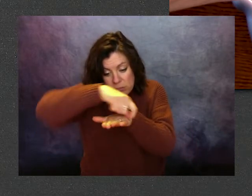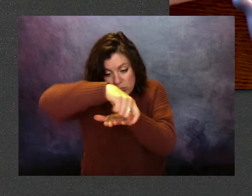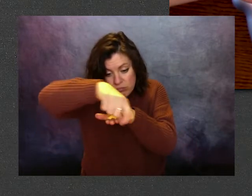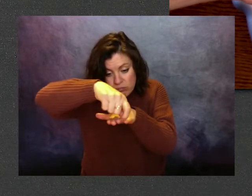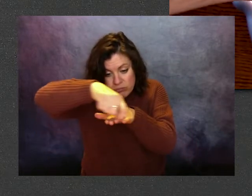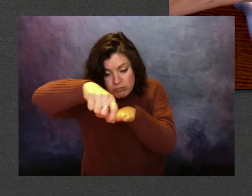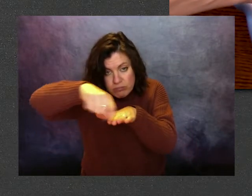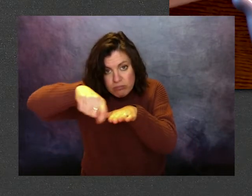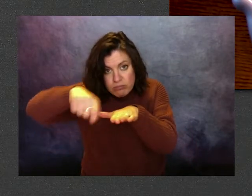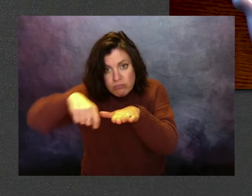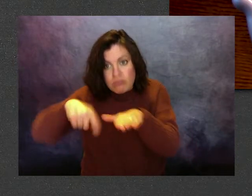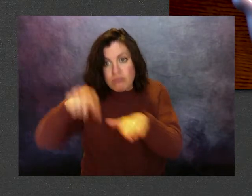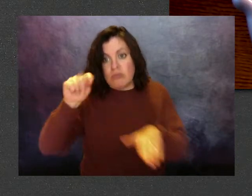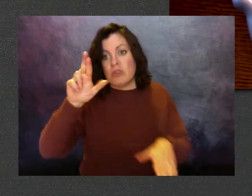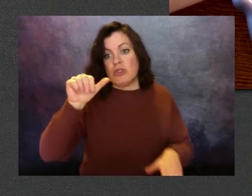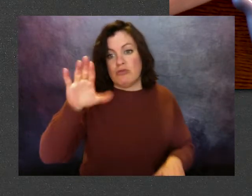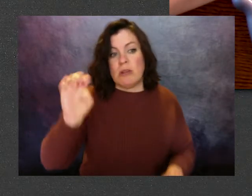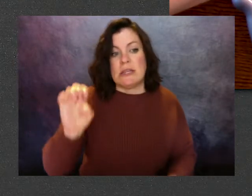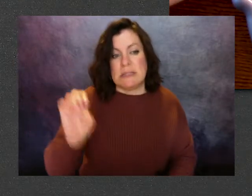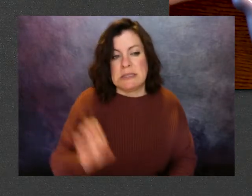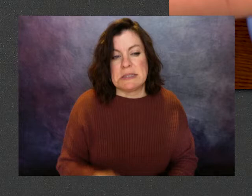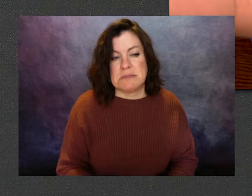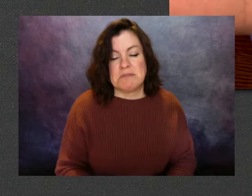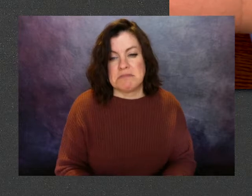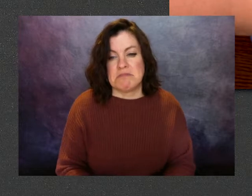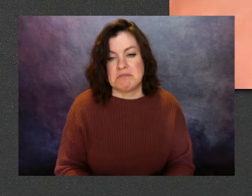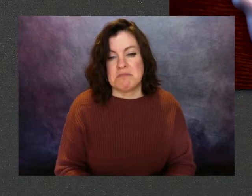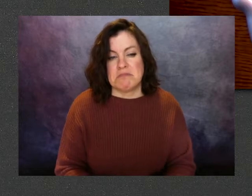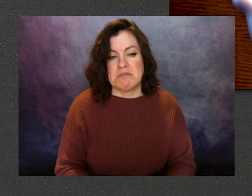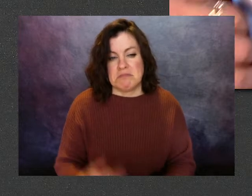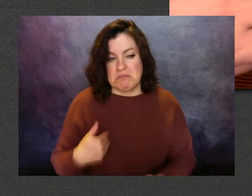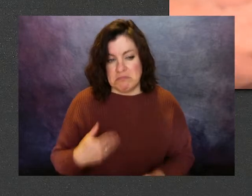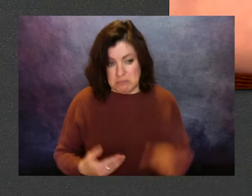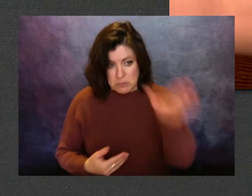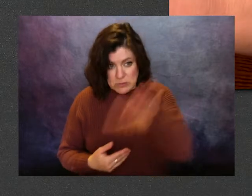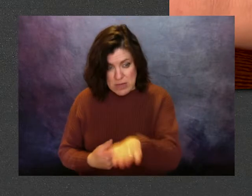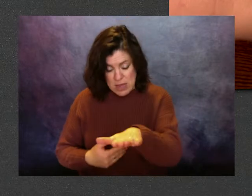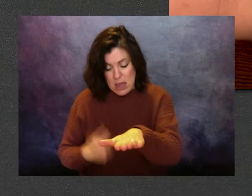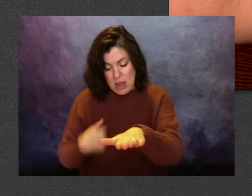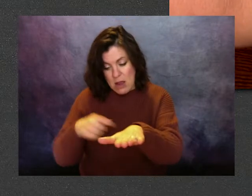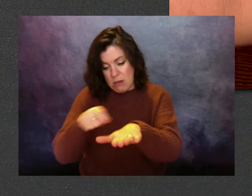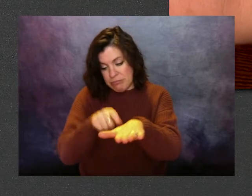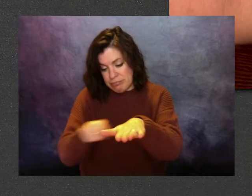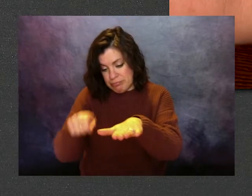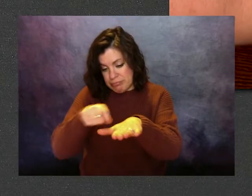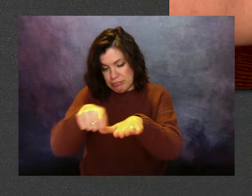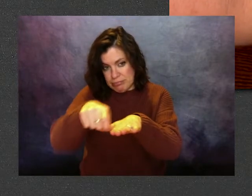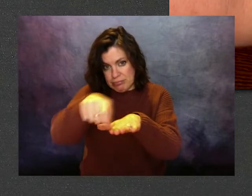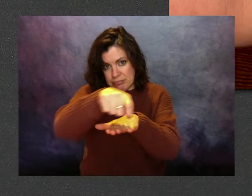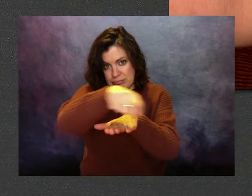So I'm gonna trace around my kitty, I'm gonna lay her out like this. That looks a little easier to trace.